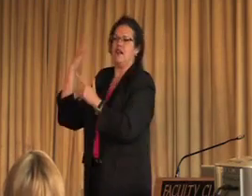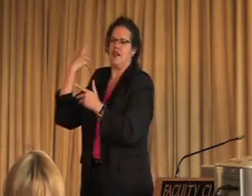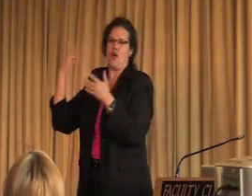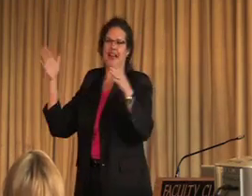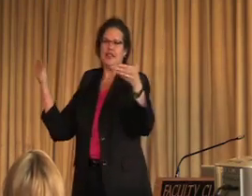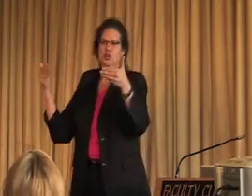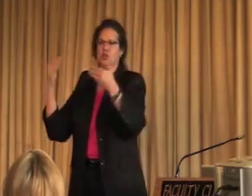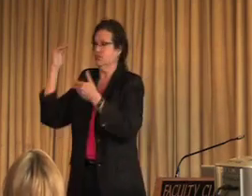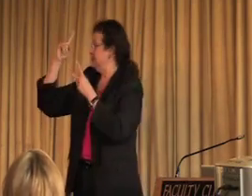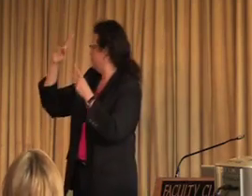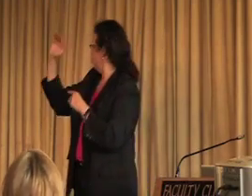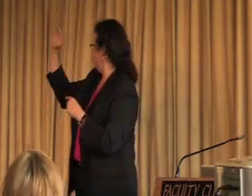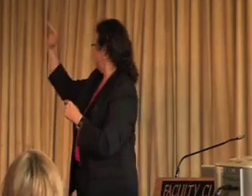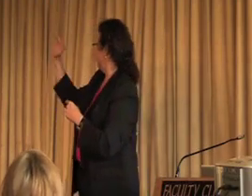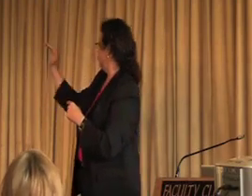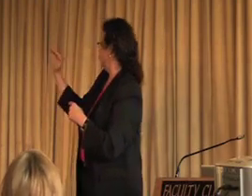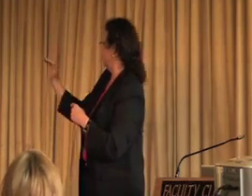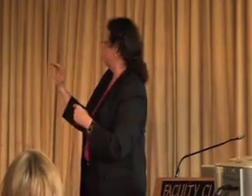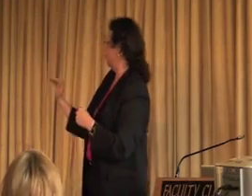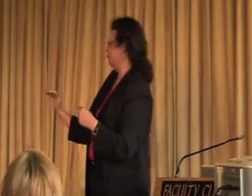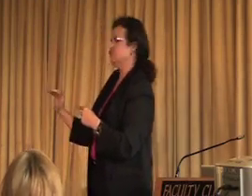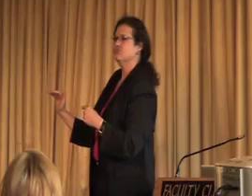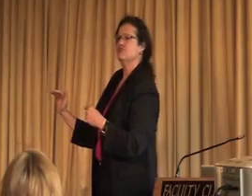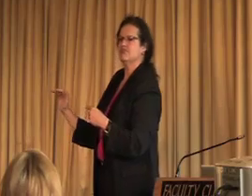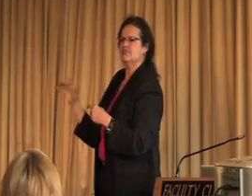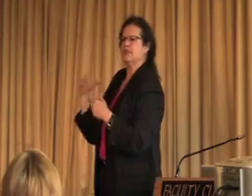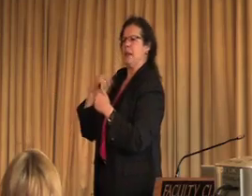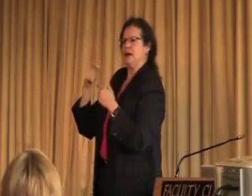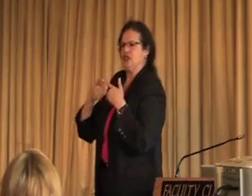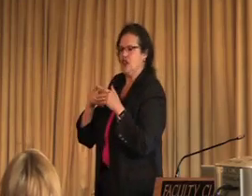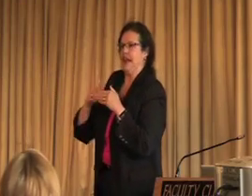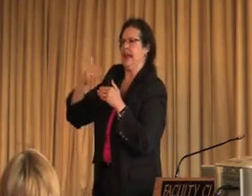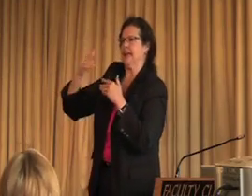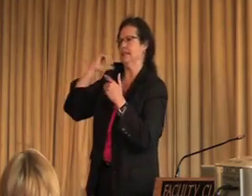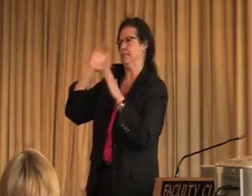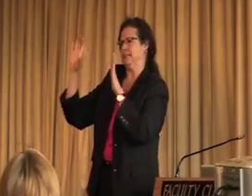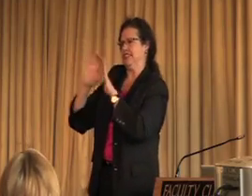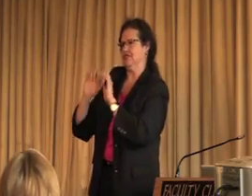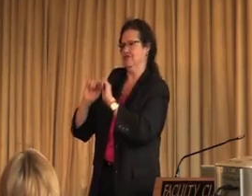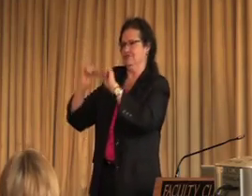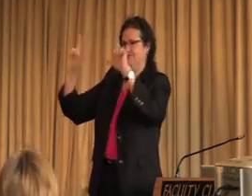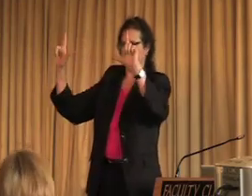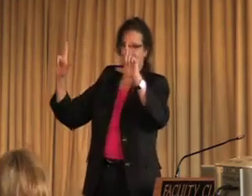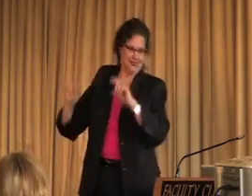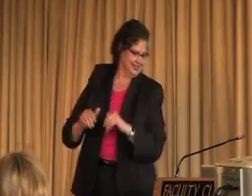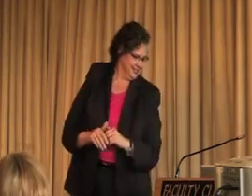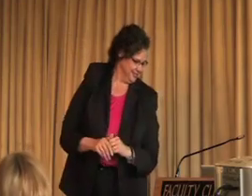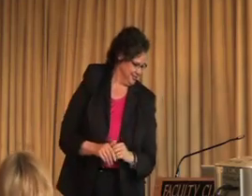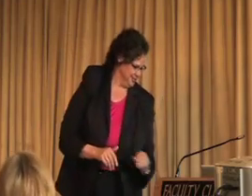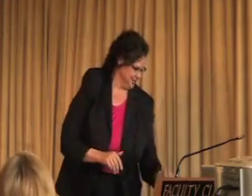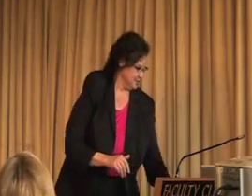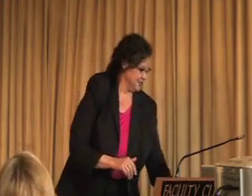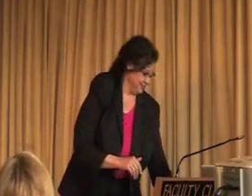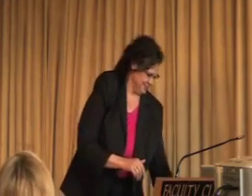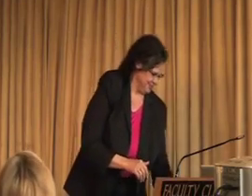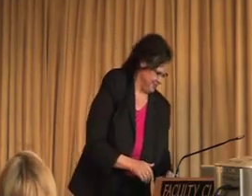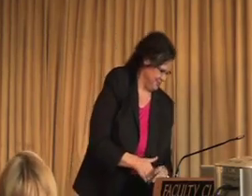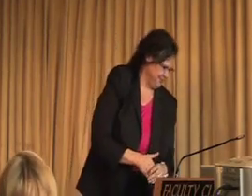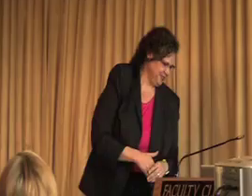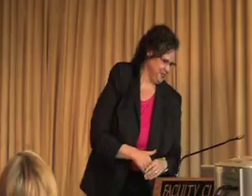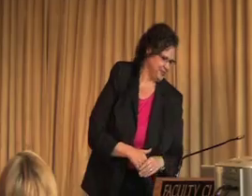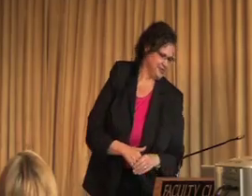time that I have used that familiar term. I always had such respect for him. And I have